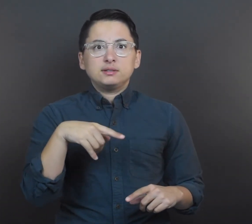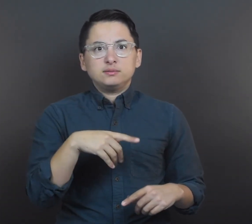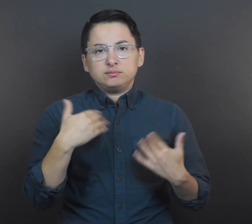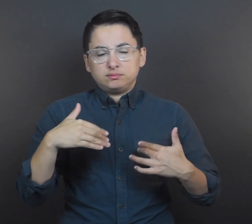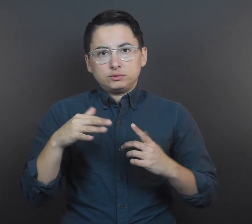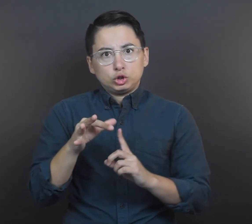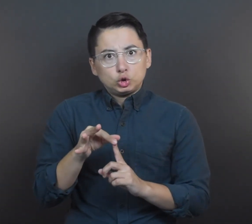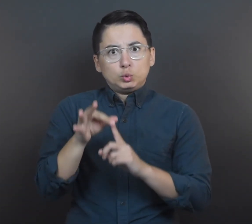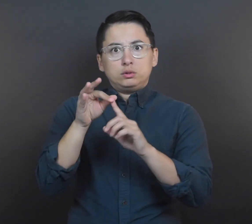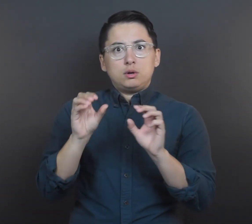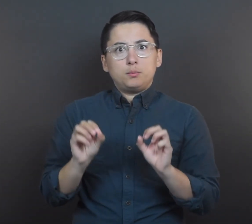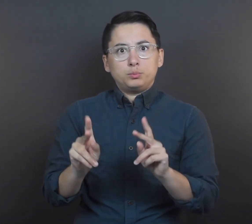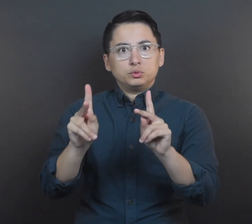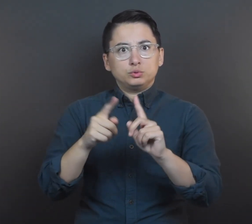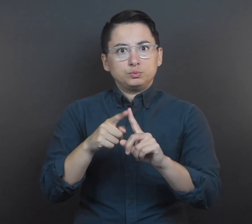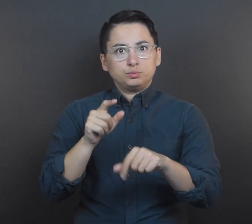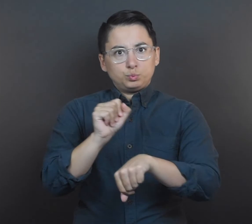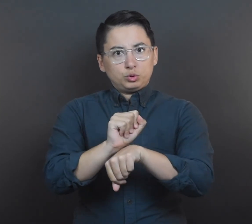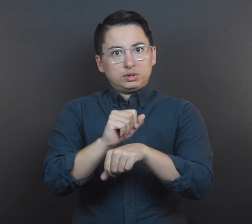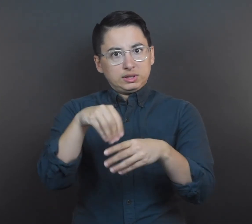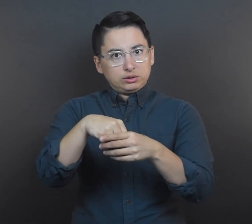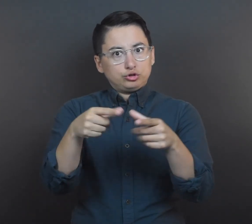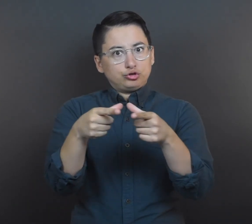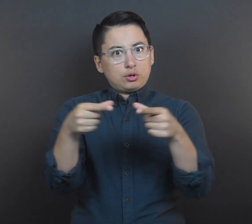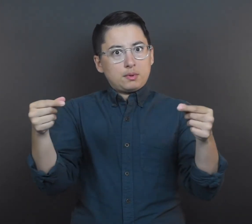“It was such a unique opportunity to be able to work in Japan,